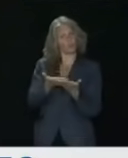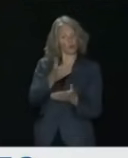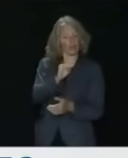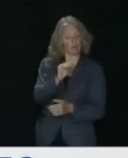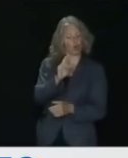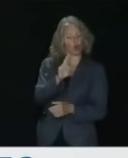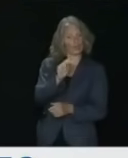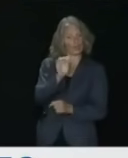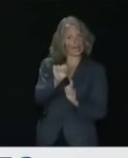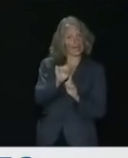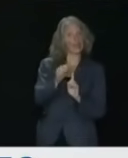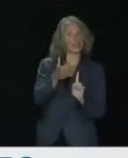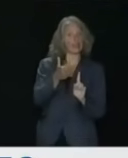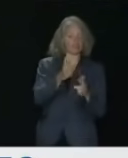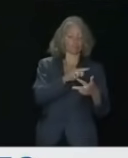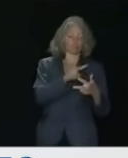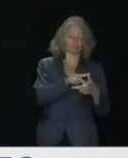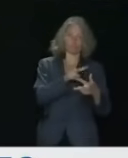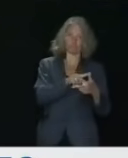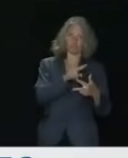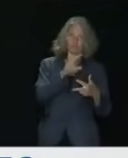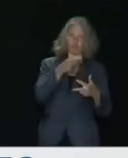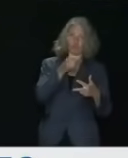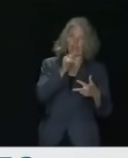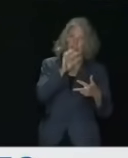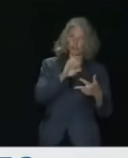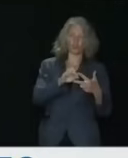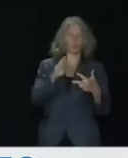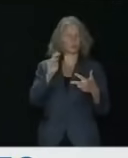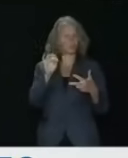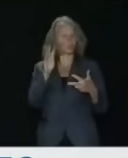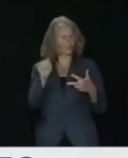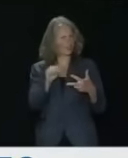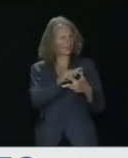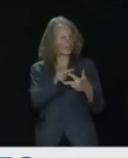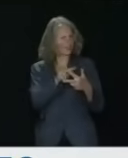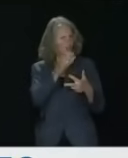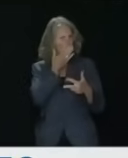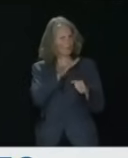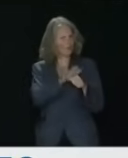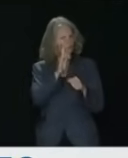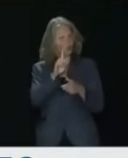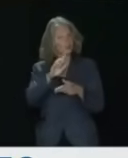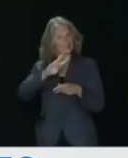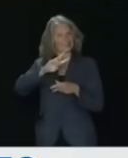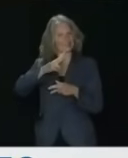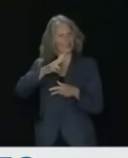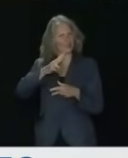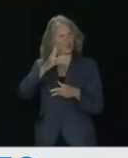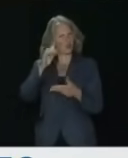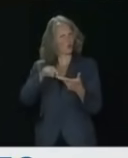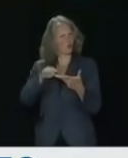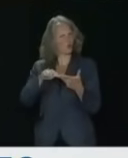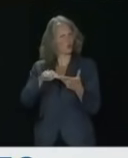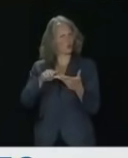SAYING, YOU KNOW, WE HAVE THE DATA THAT SHOWS THAT mRNA